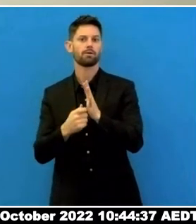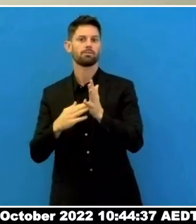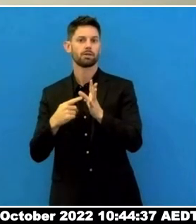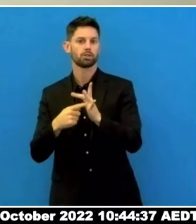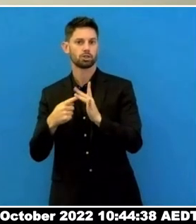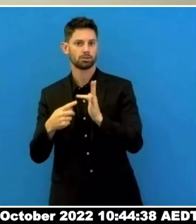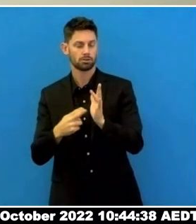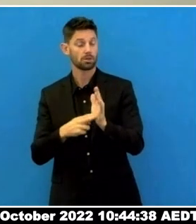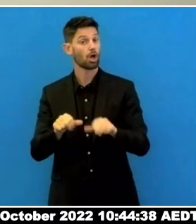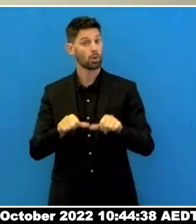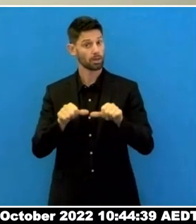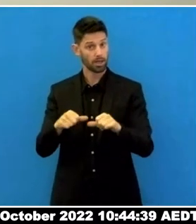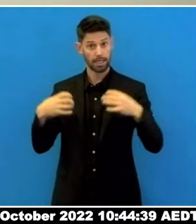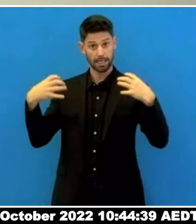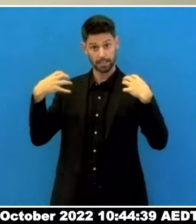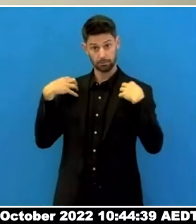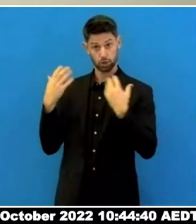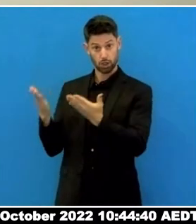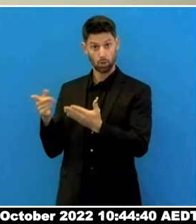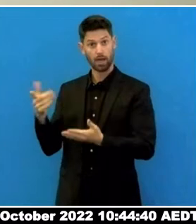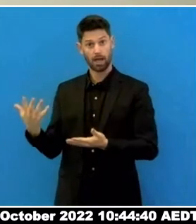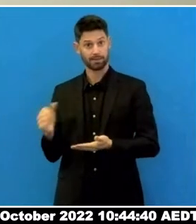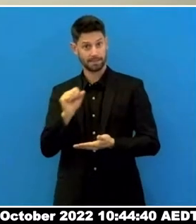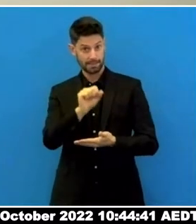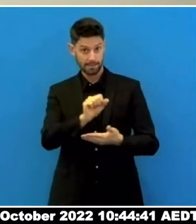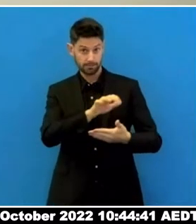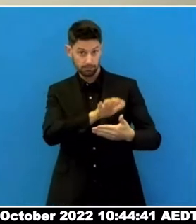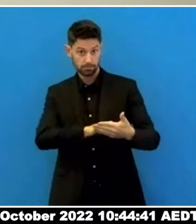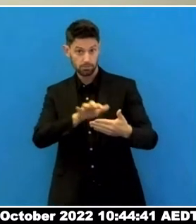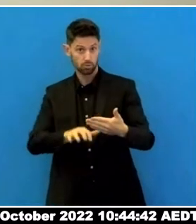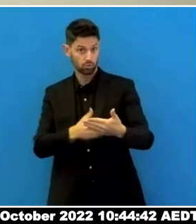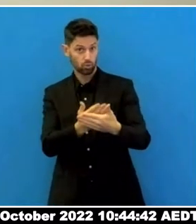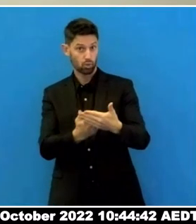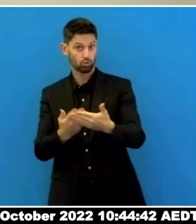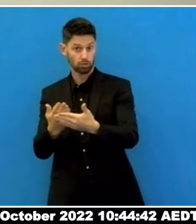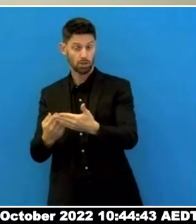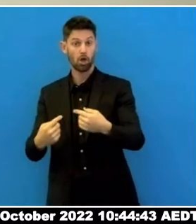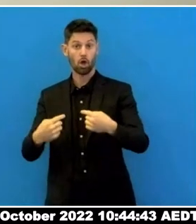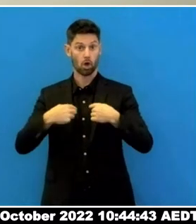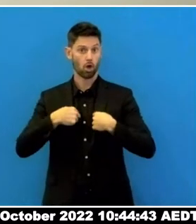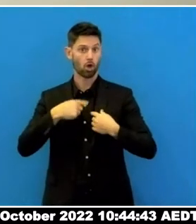What we propose to do is I'm going to read parts of the statement.